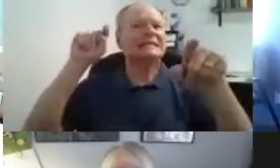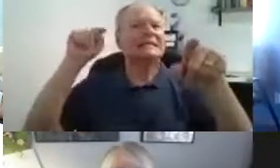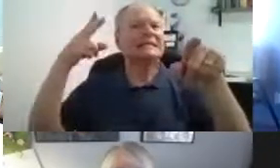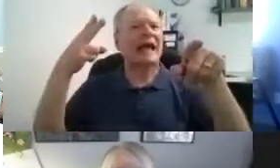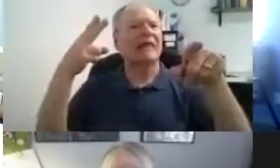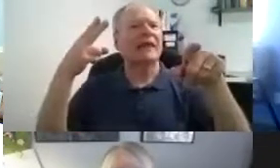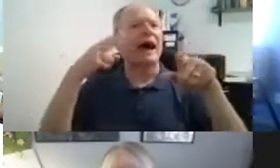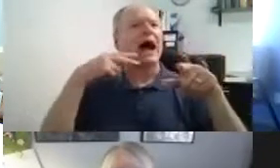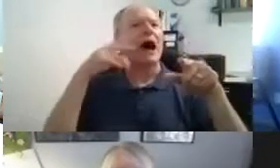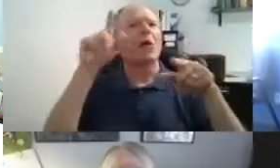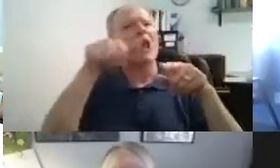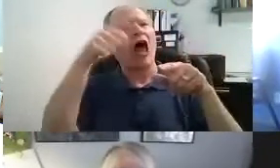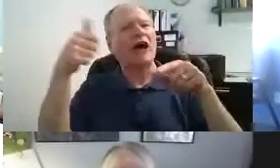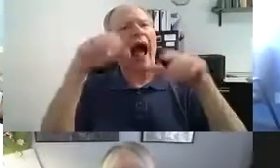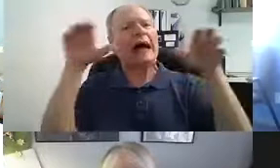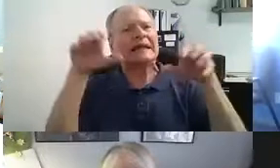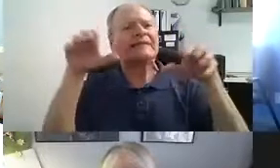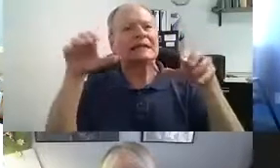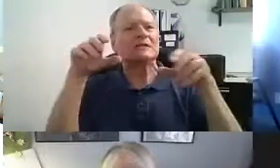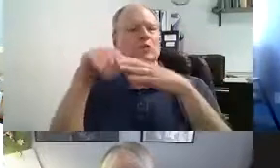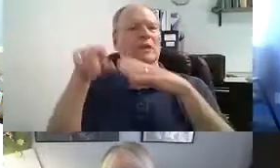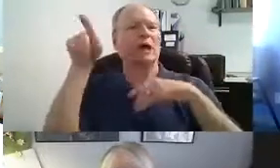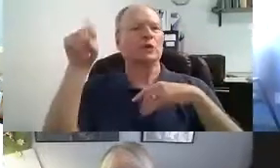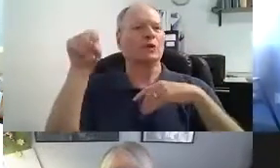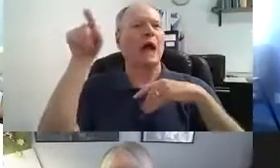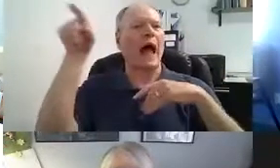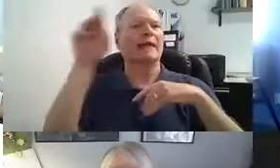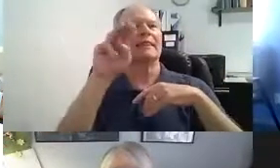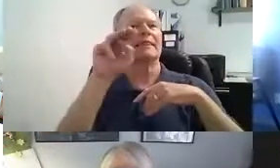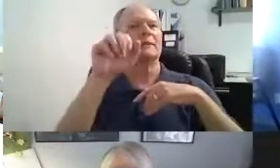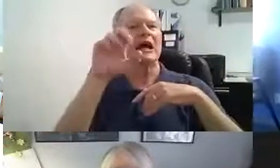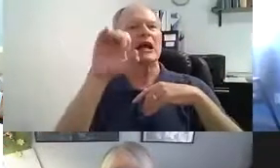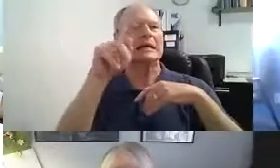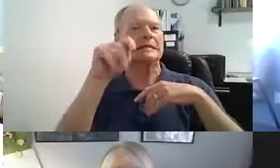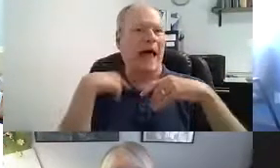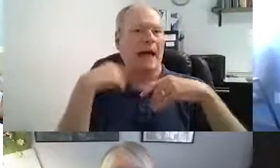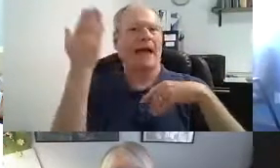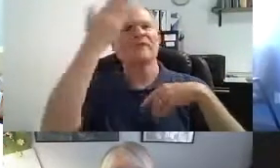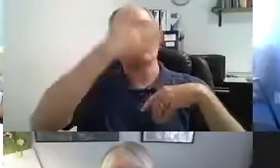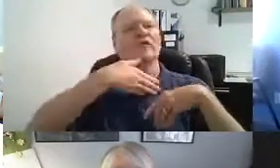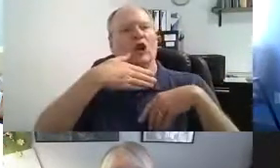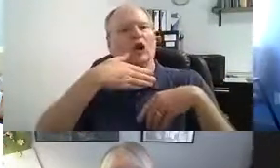Seth, what other activities do the residents do there that I might have overlooked?